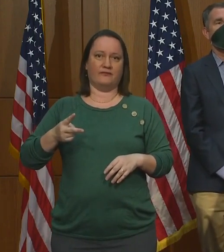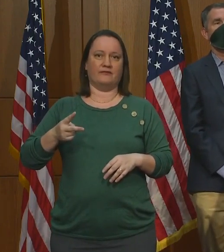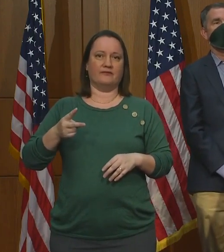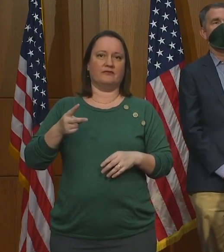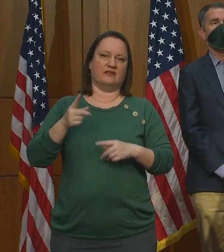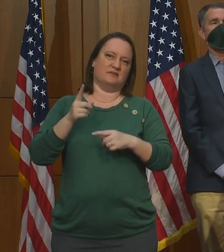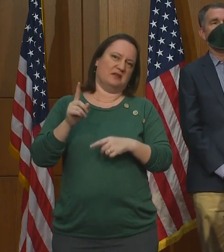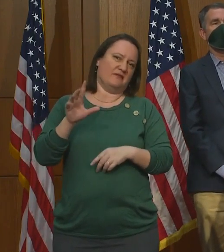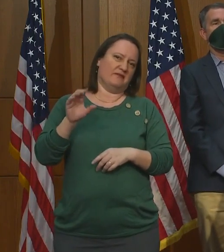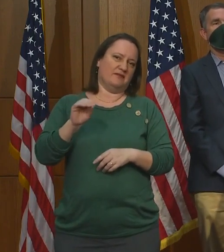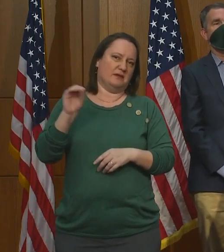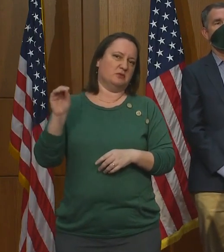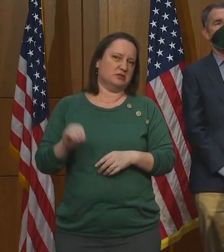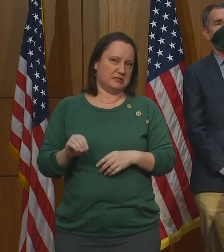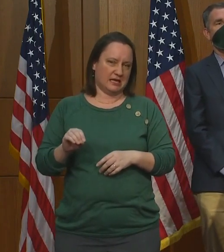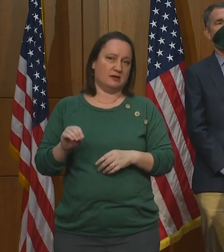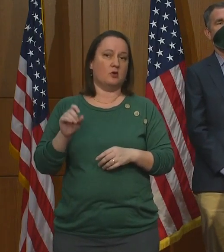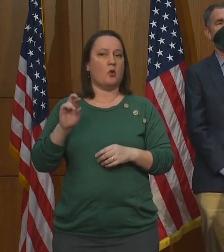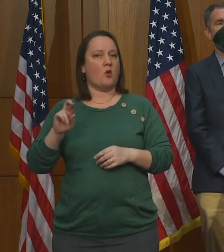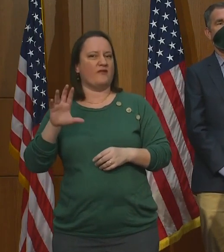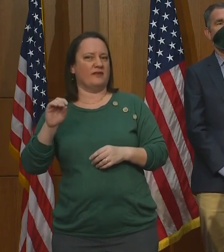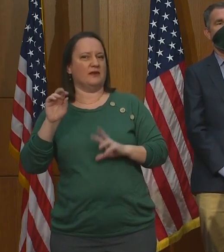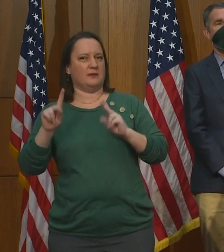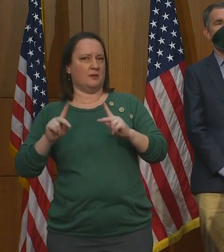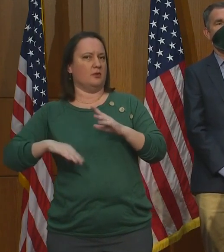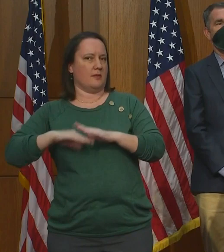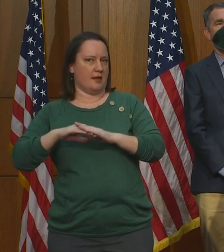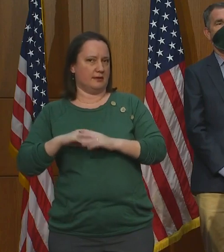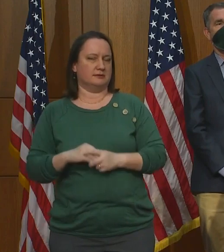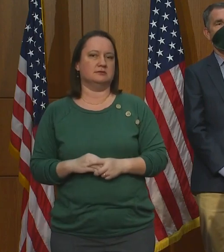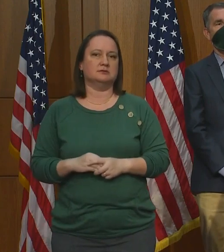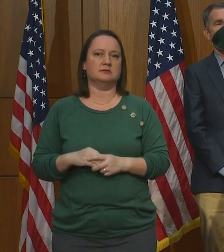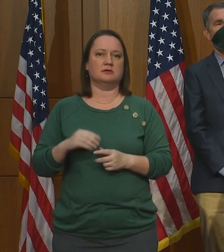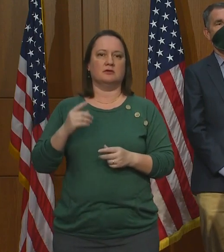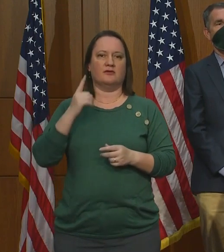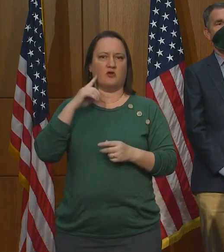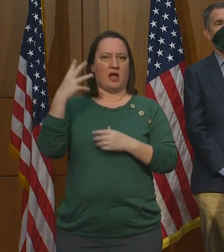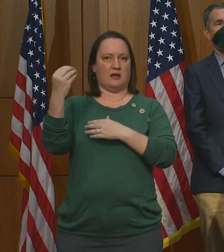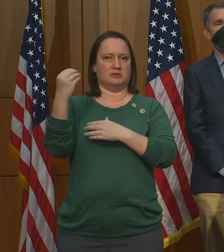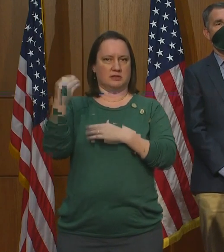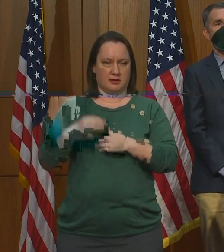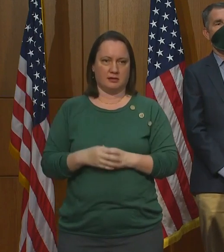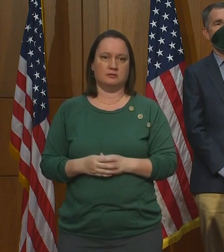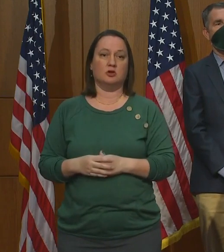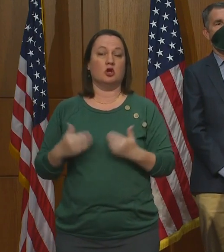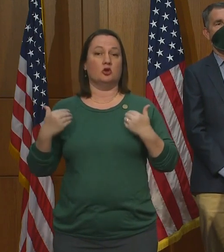IT'S UP 50% CAPACITY OR FIFTY PEOPLE WHICHEVER IS LESS FOR